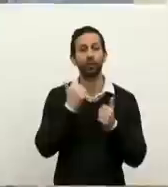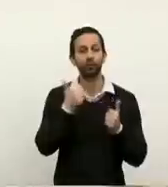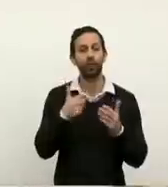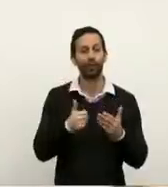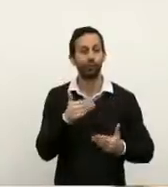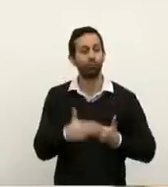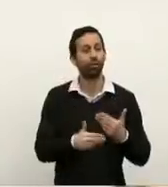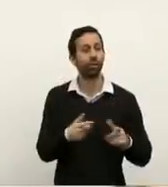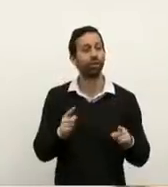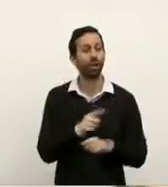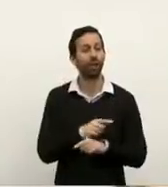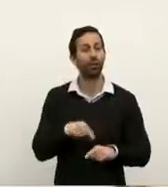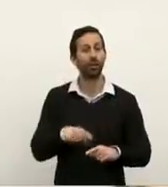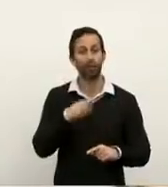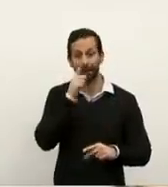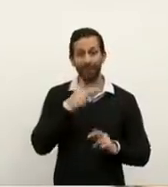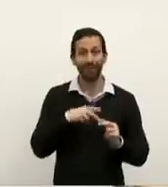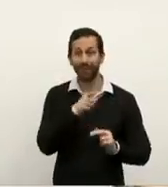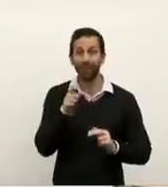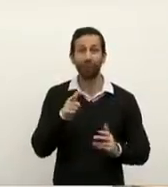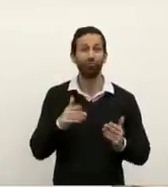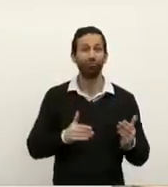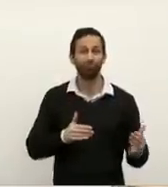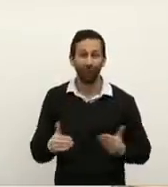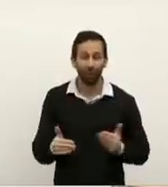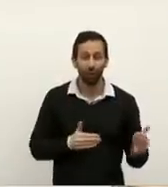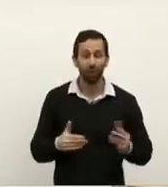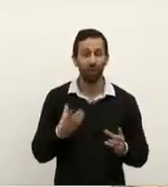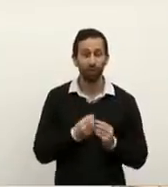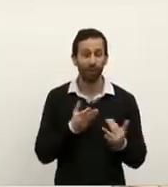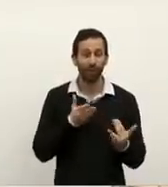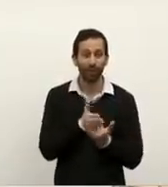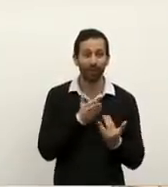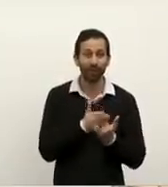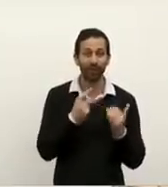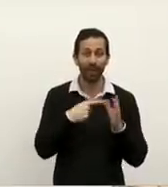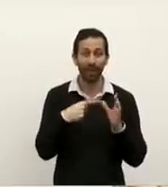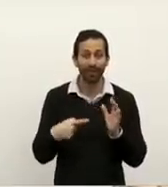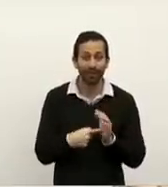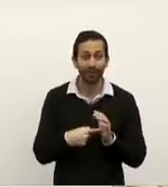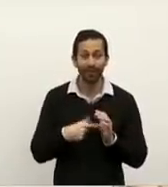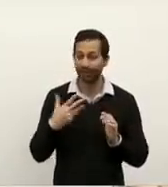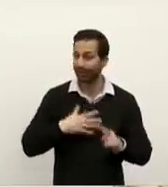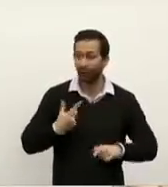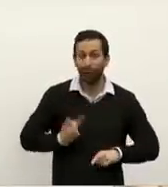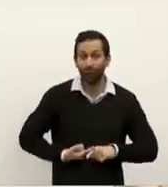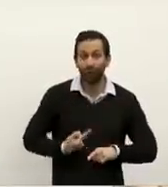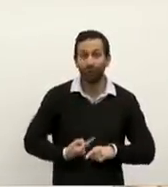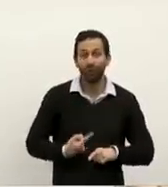but if people are struggling with getting that access to AT and it's getting urgent for them, it's also really good to know